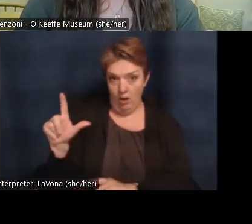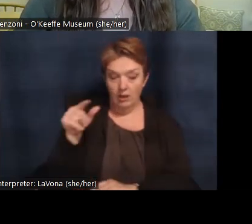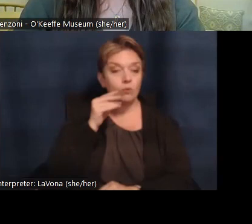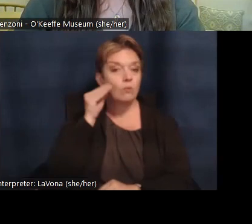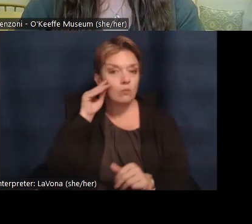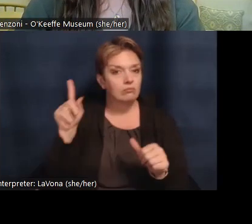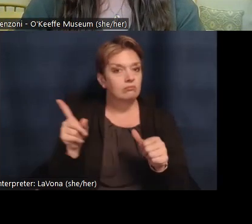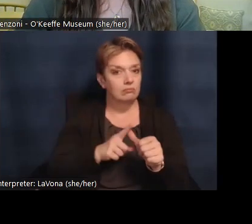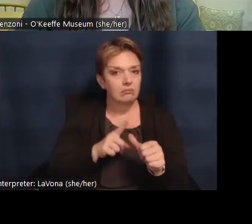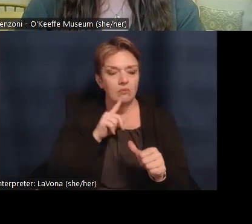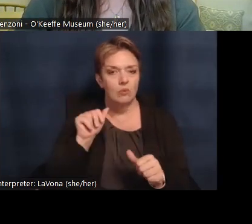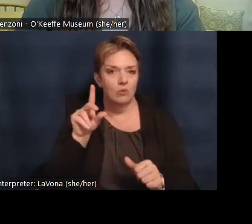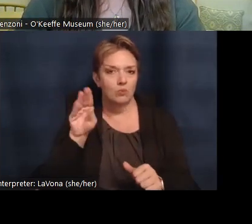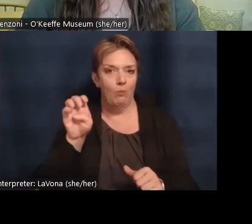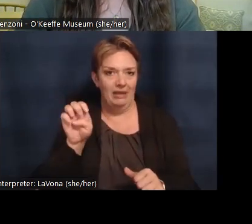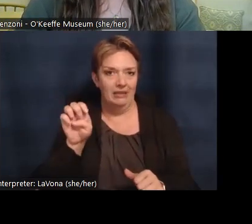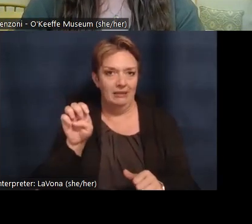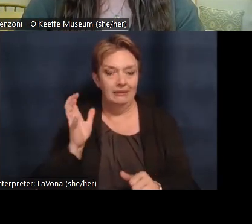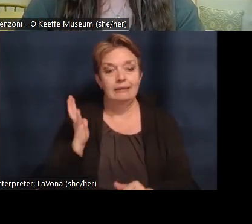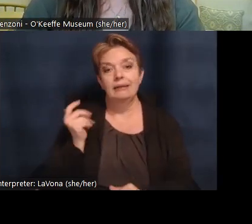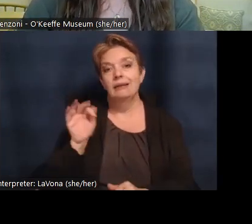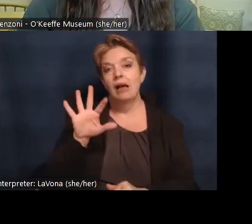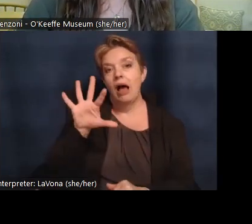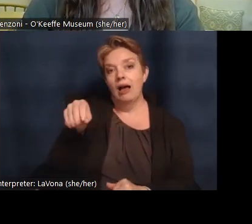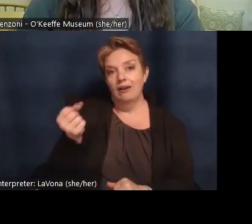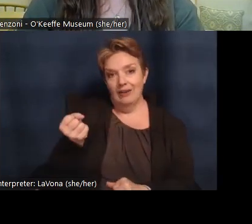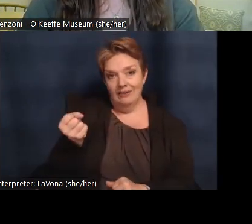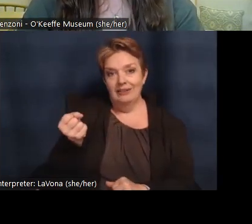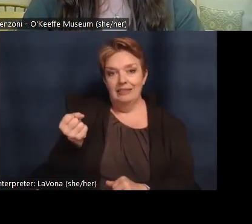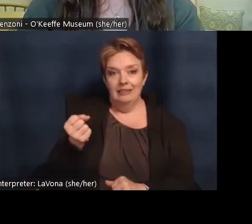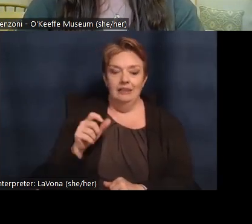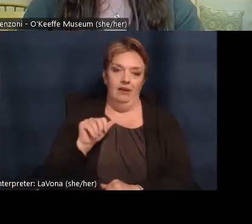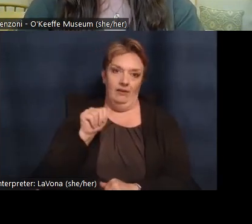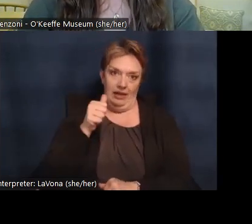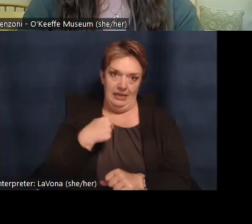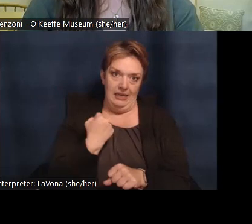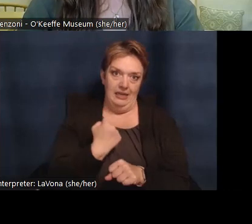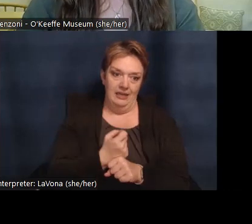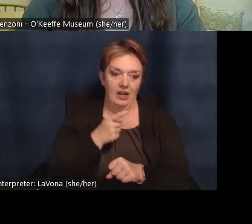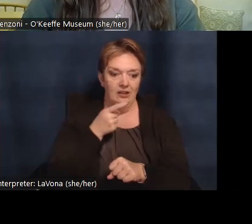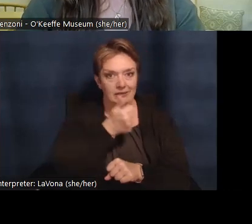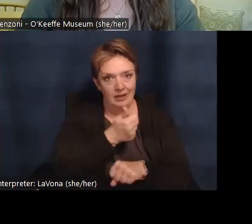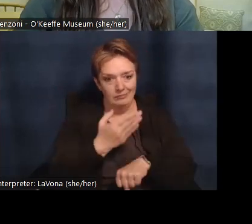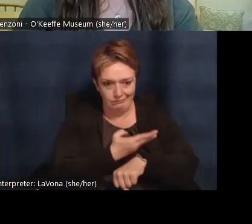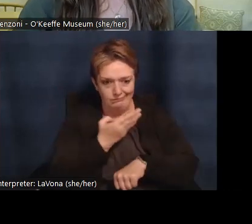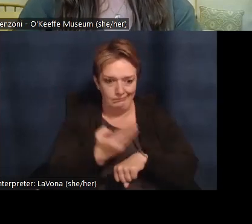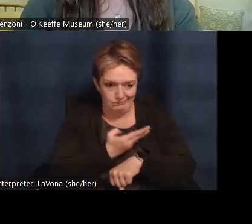In the 1950s, O’Keeffe decided that after a decade of ongoing maintenance and upkeep, it would be easier to have